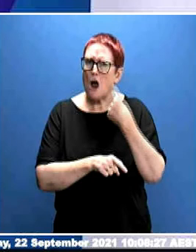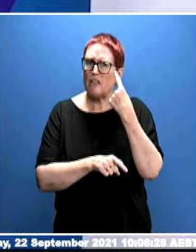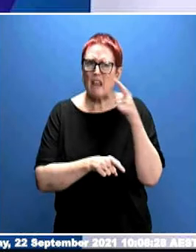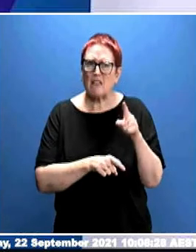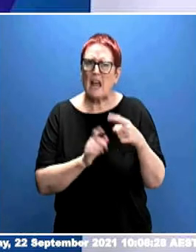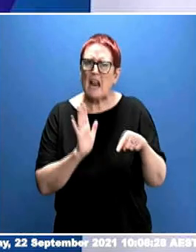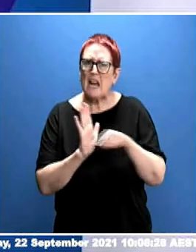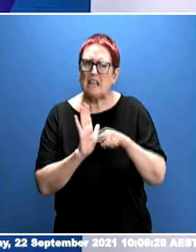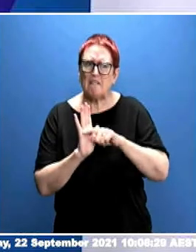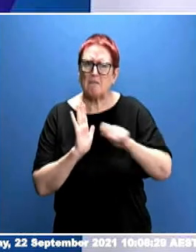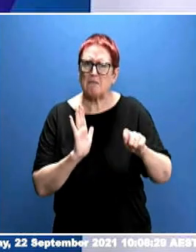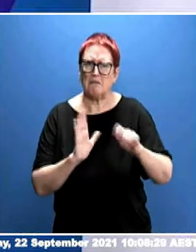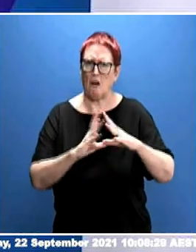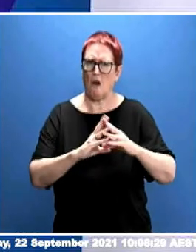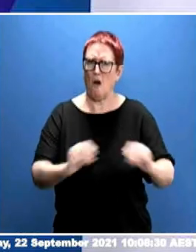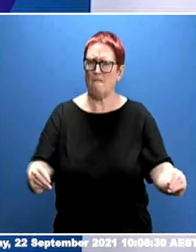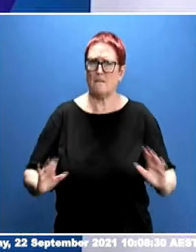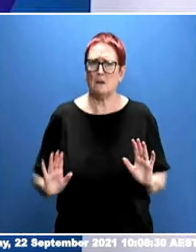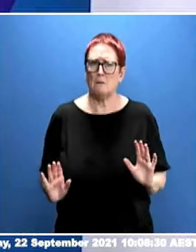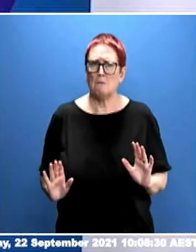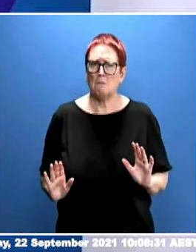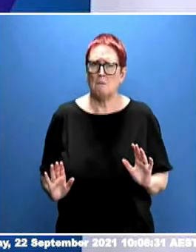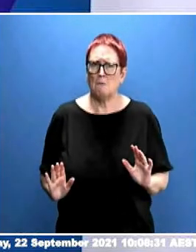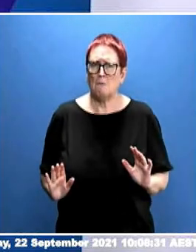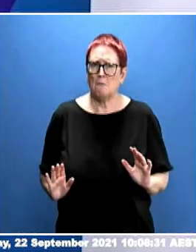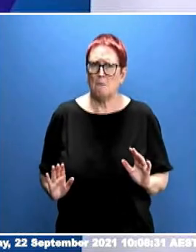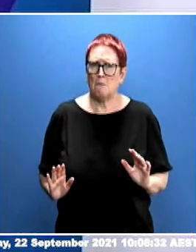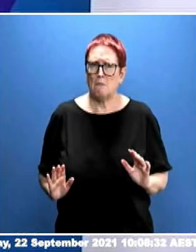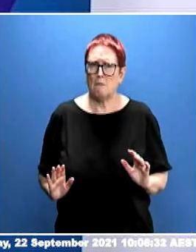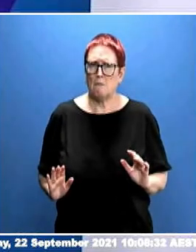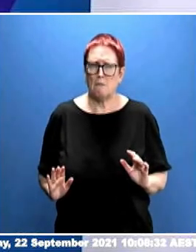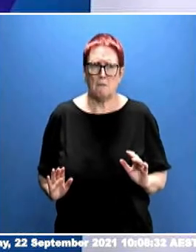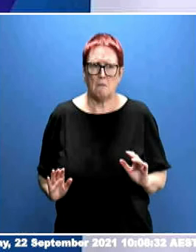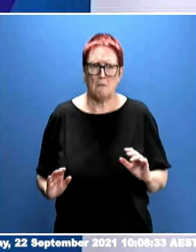if no findings are sought it's difficult to see how a notice